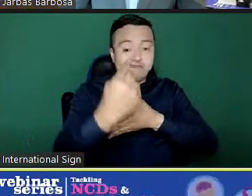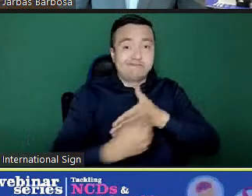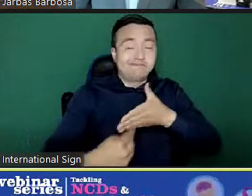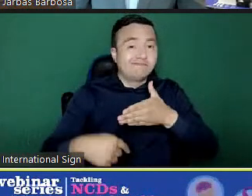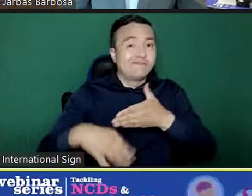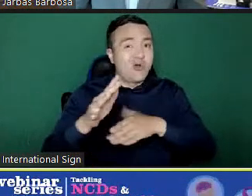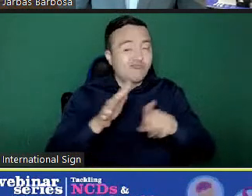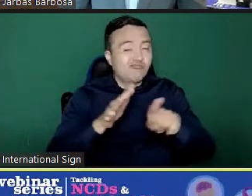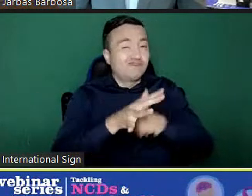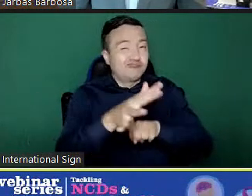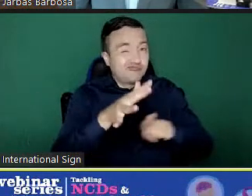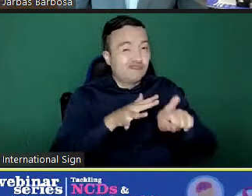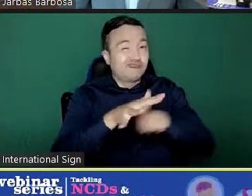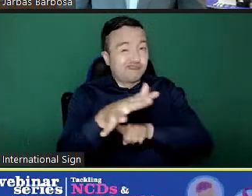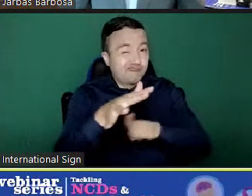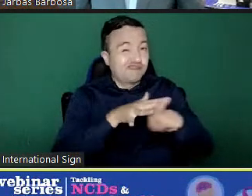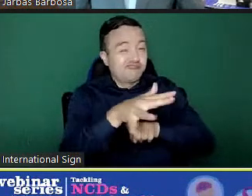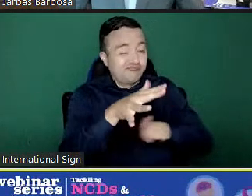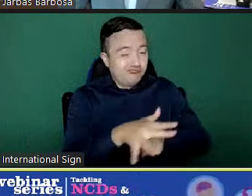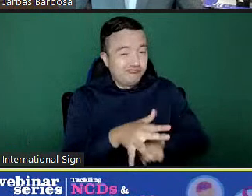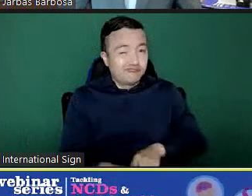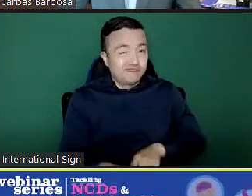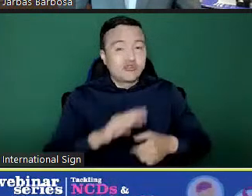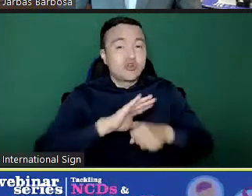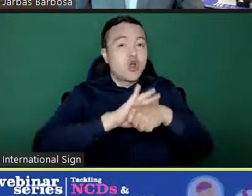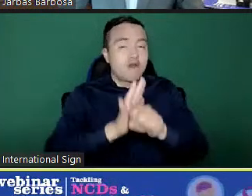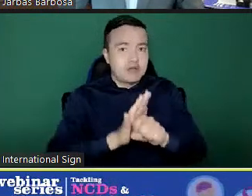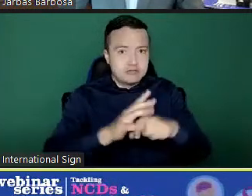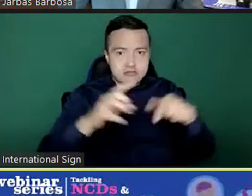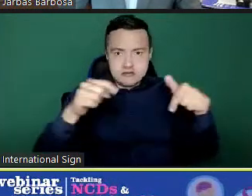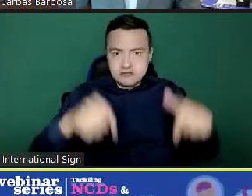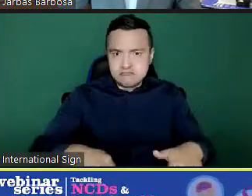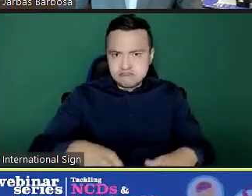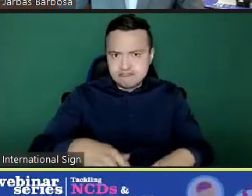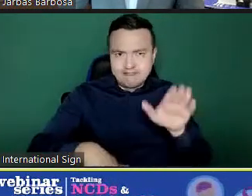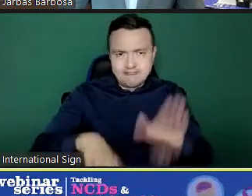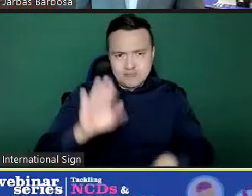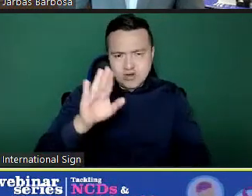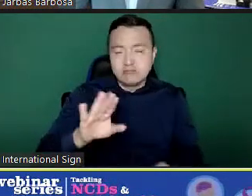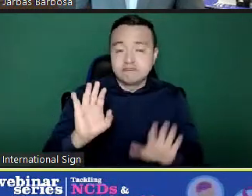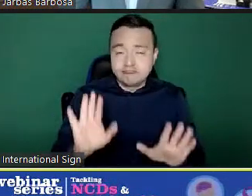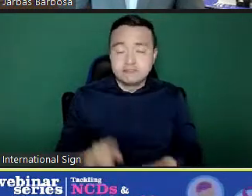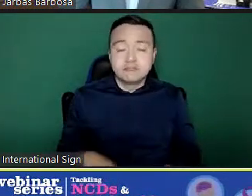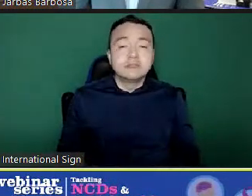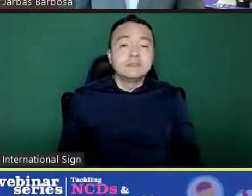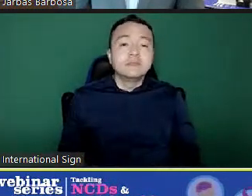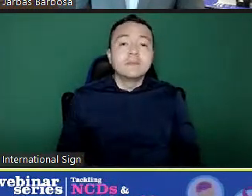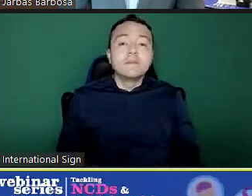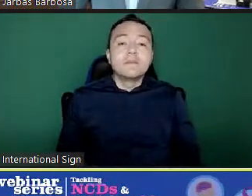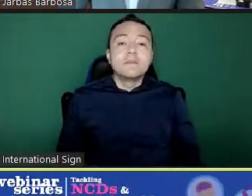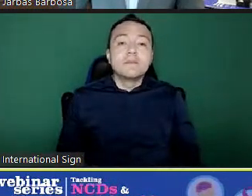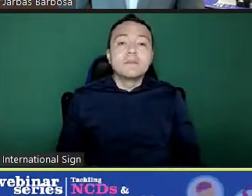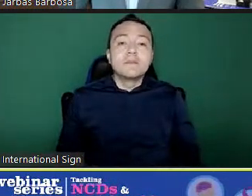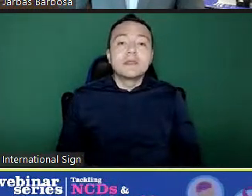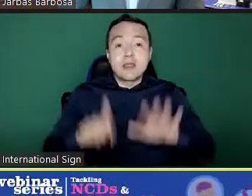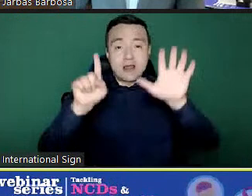Effective on the 6th of June, there are 68 million cases of COVID, which is 4% of the global cases. And 1.798 million deaths. Which is 40% of global deaths.